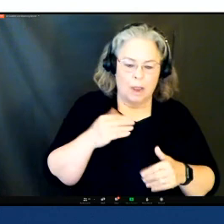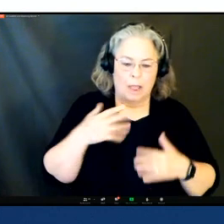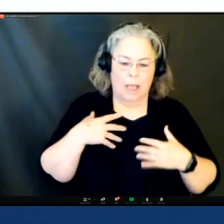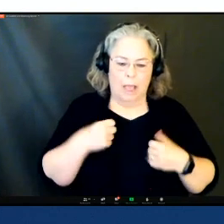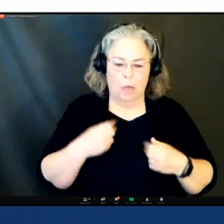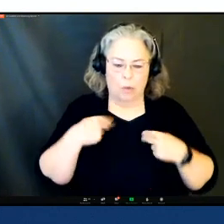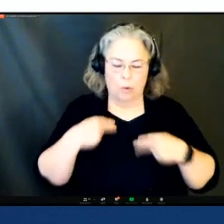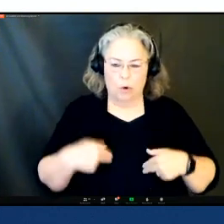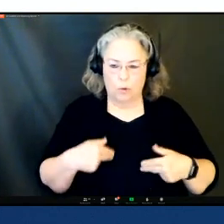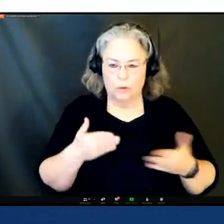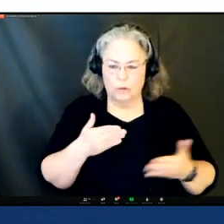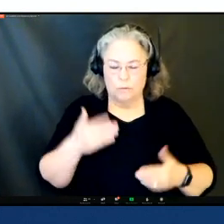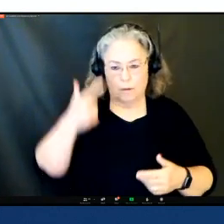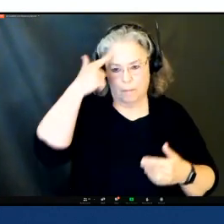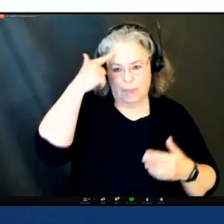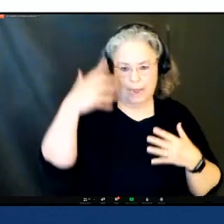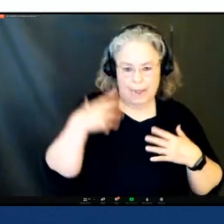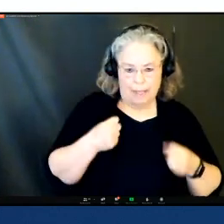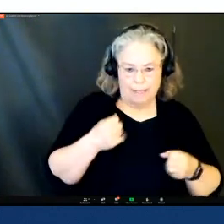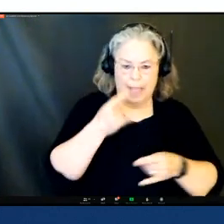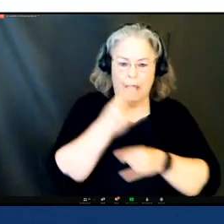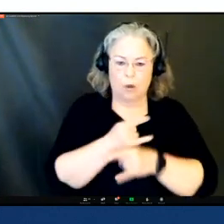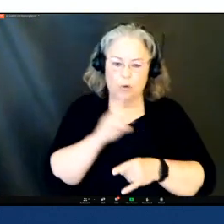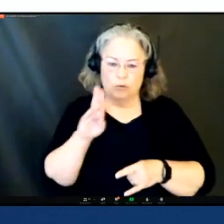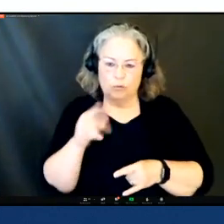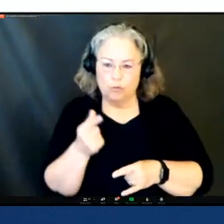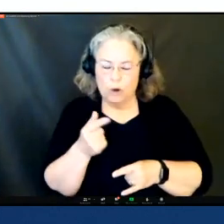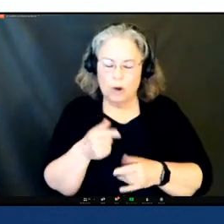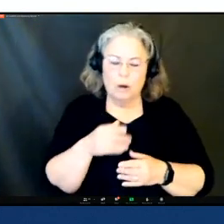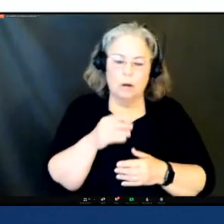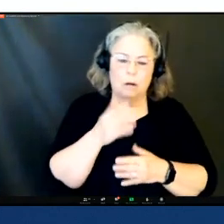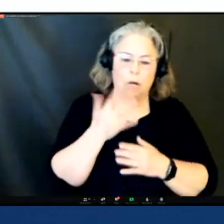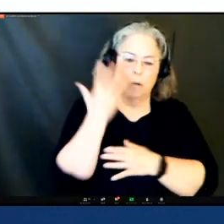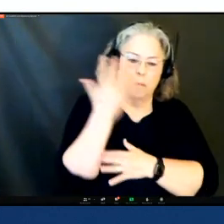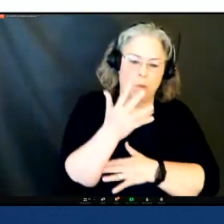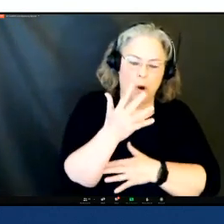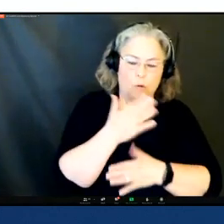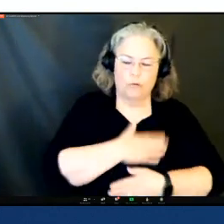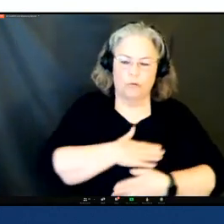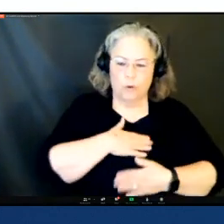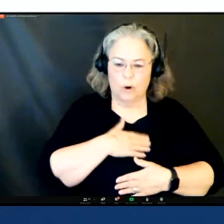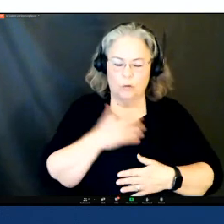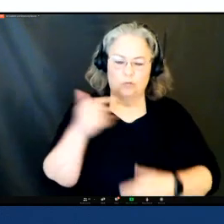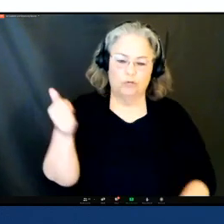mental health and alcohol drug services, parks and recreation and transportation, including road maintenance.